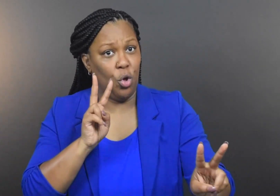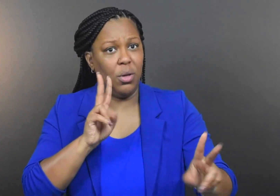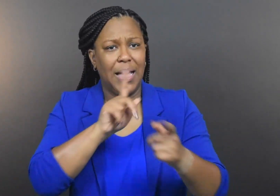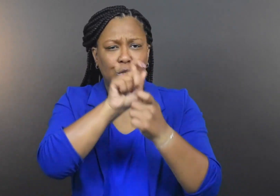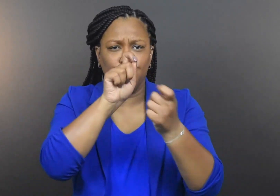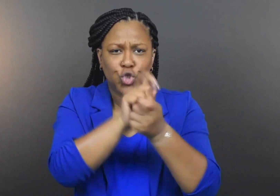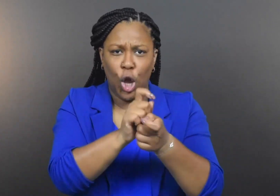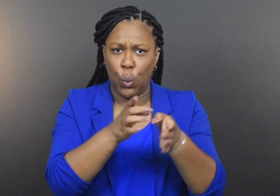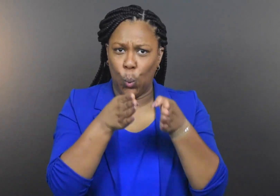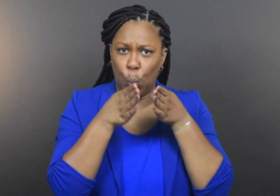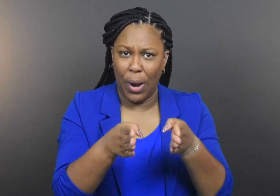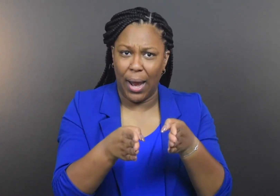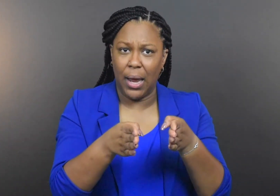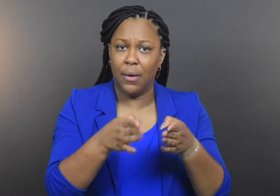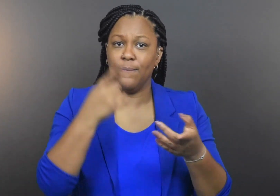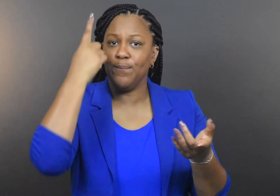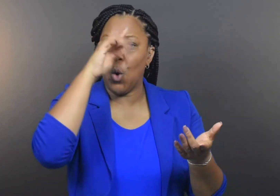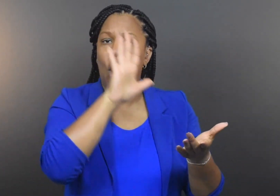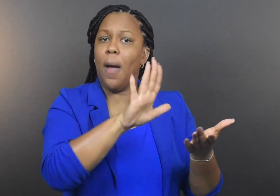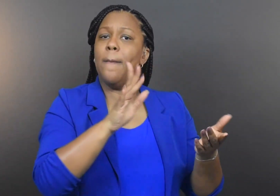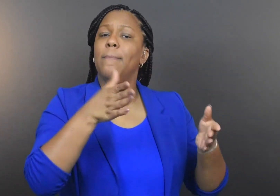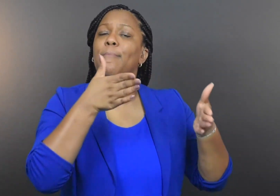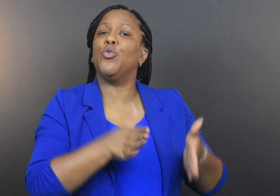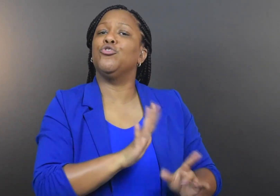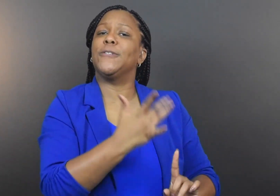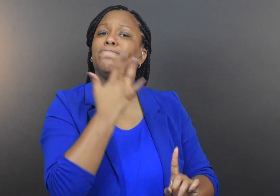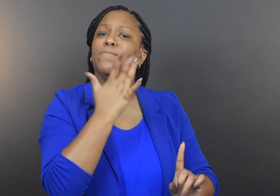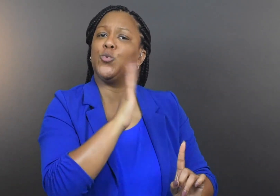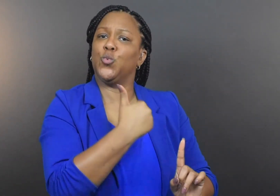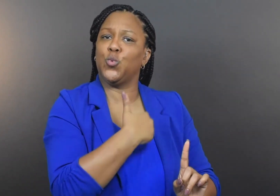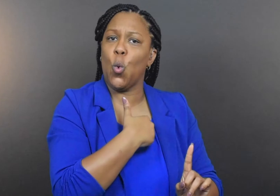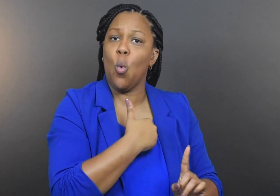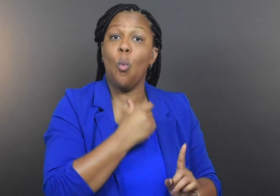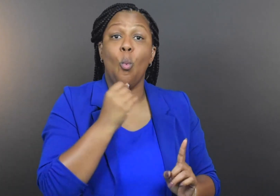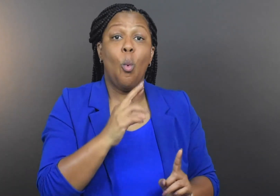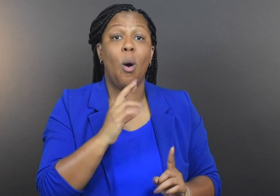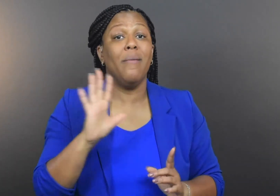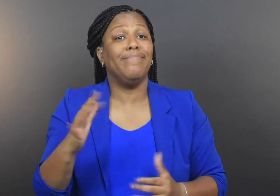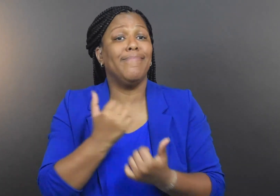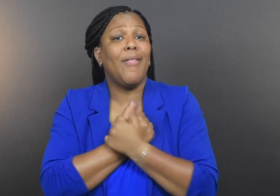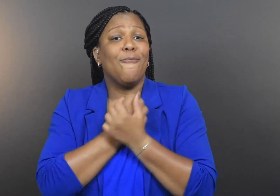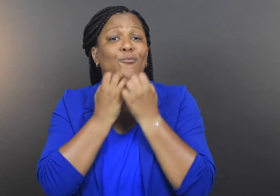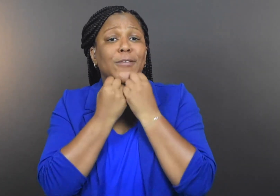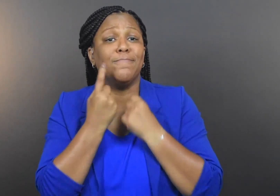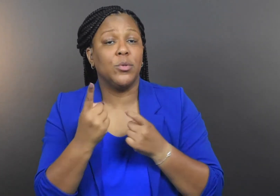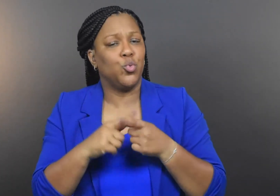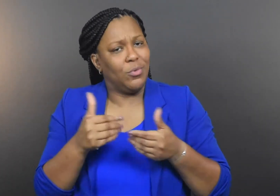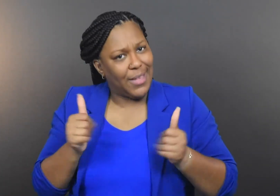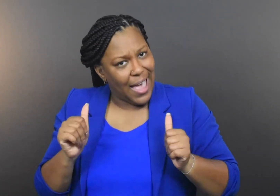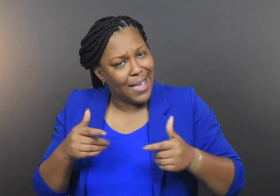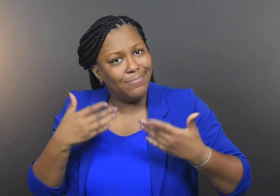funerals a certain way for the person’s soul, or so loved ones can move on.